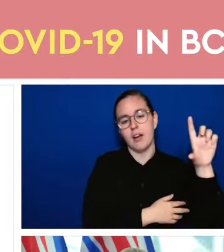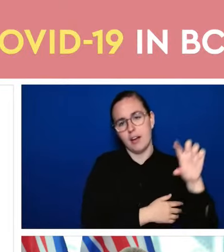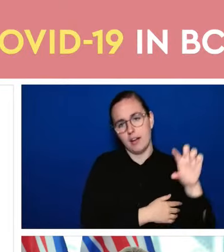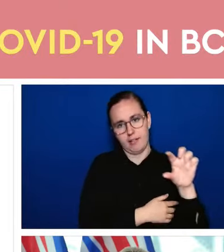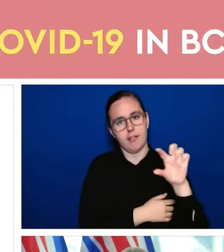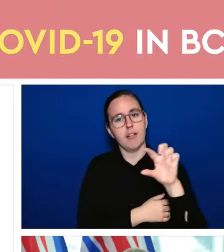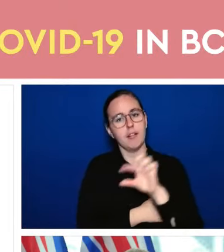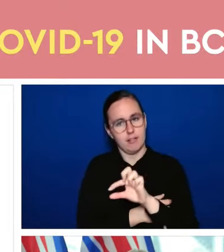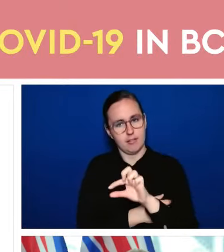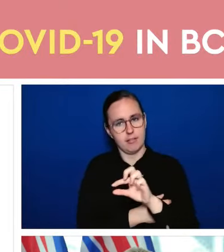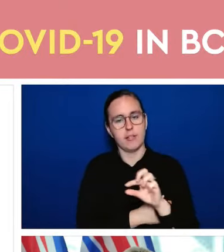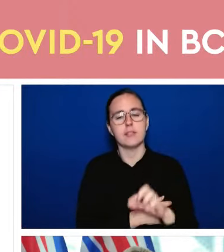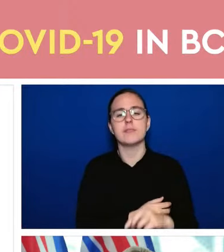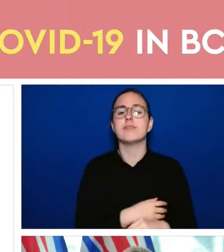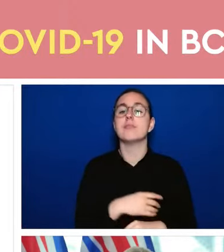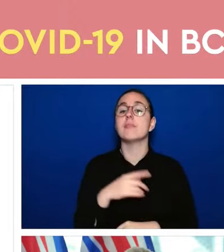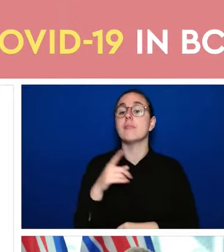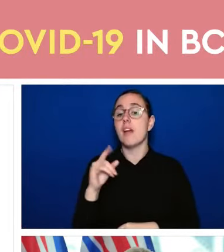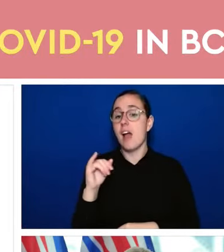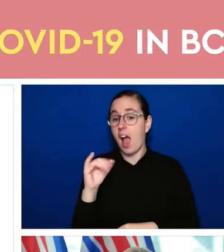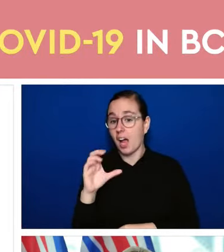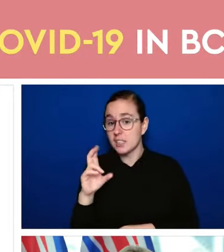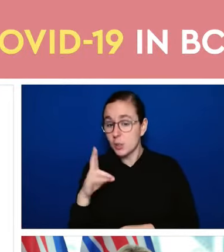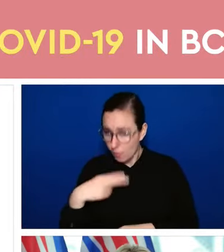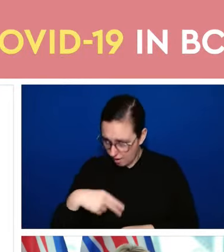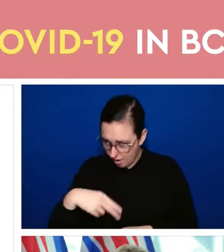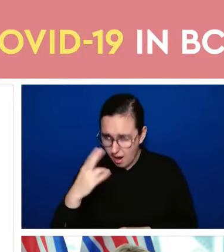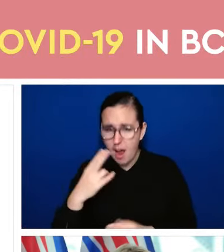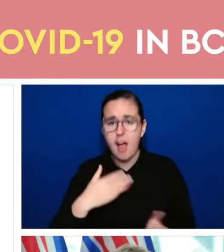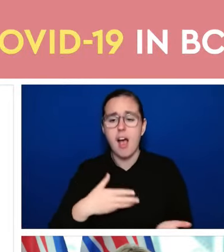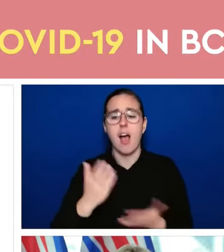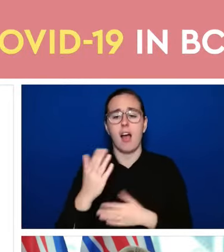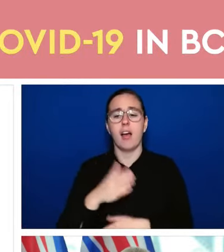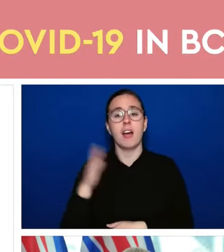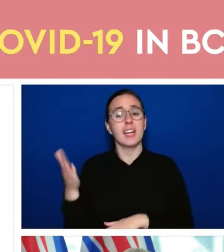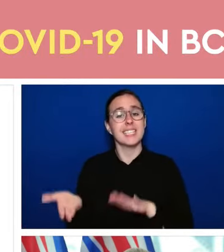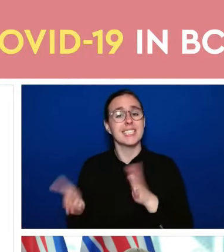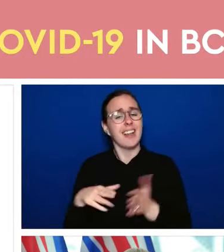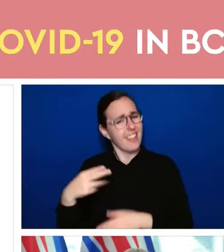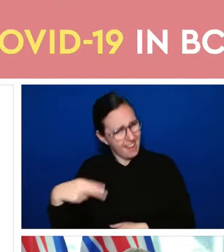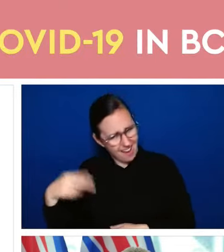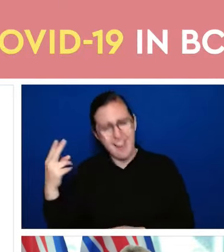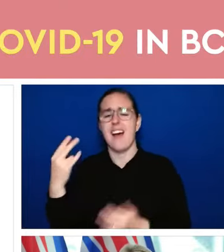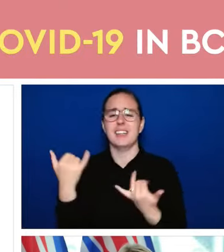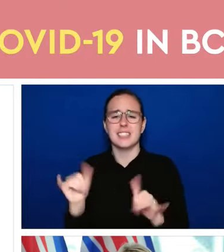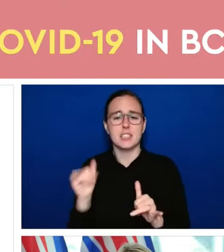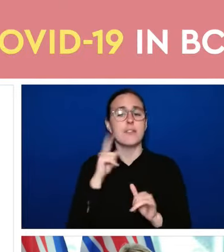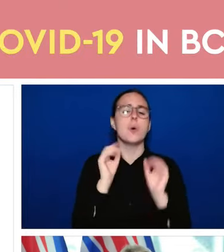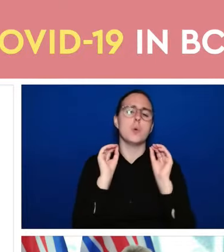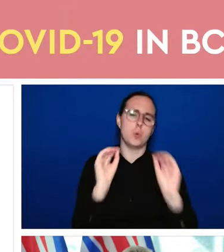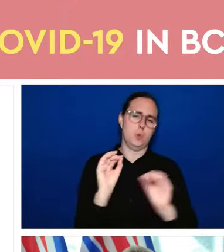Covered and this tells us as well. That booster doses make a